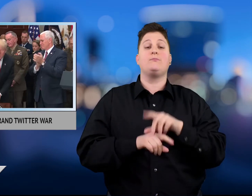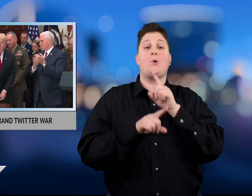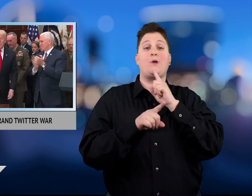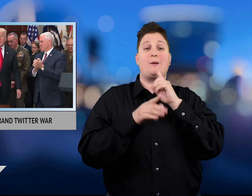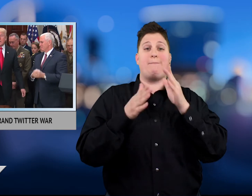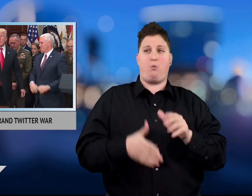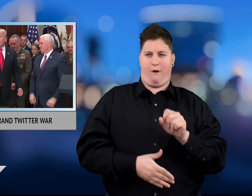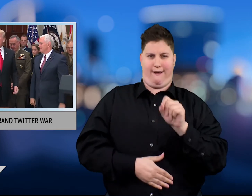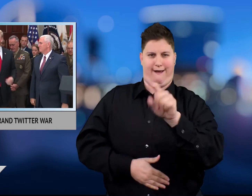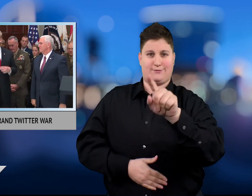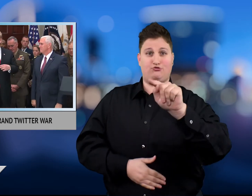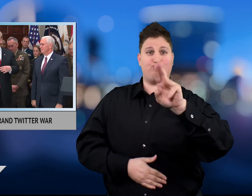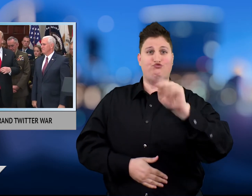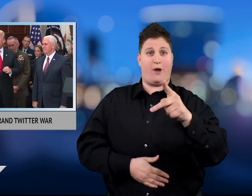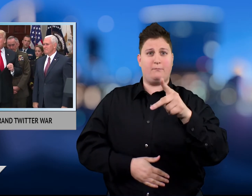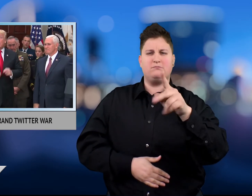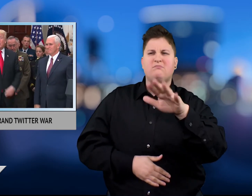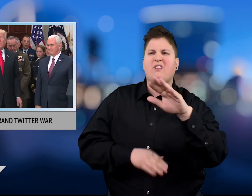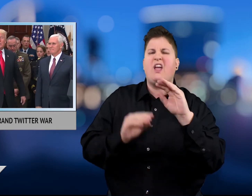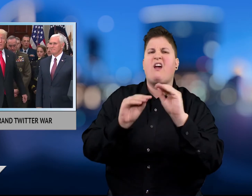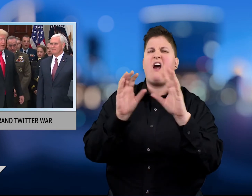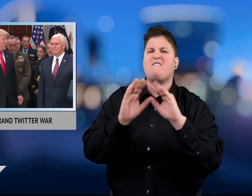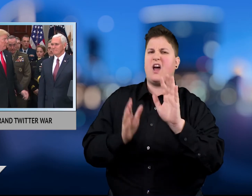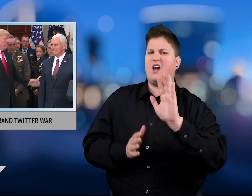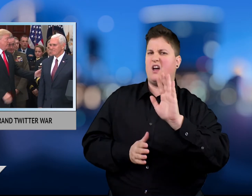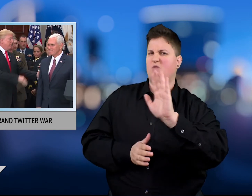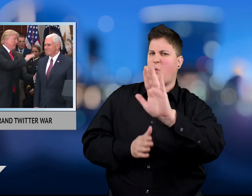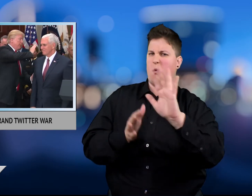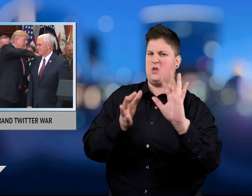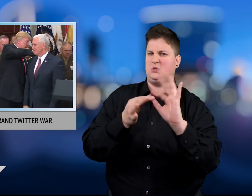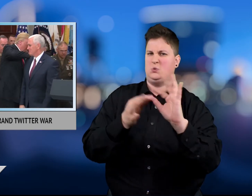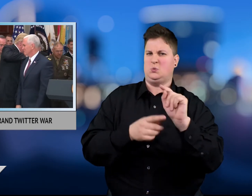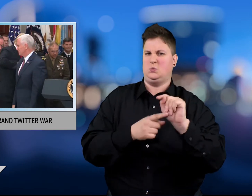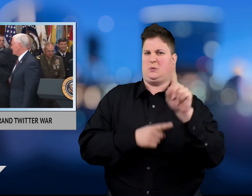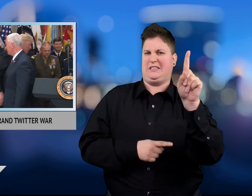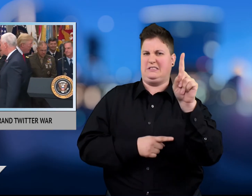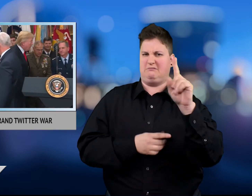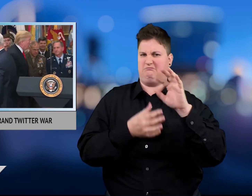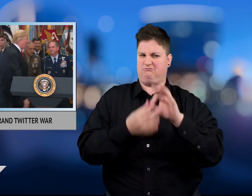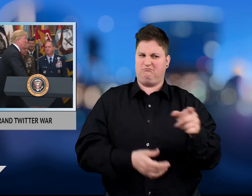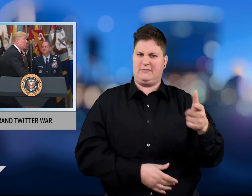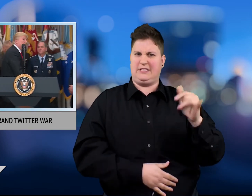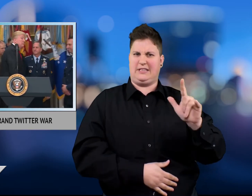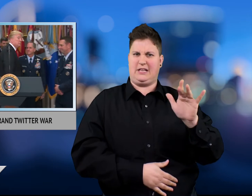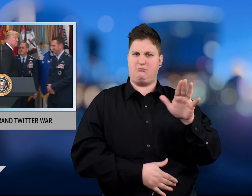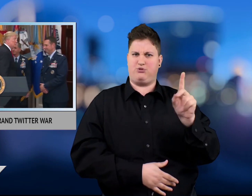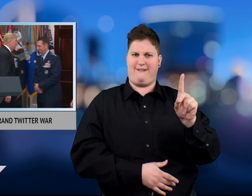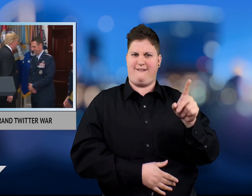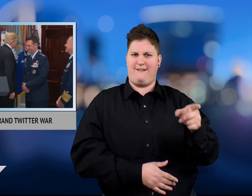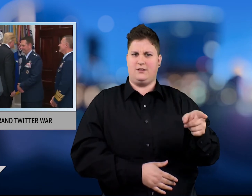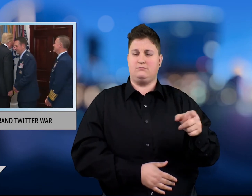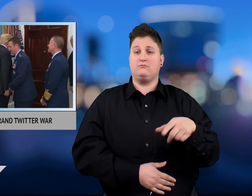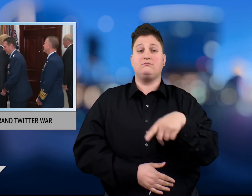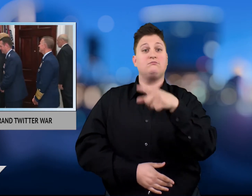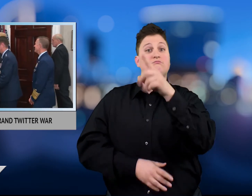When a reporter asked Trump to clarify his tweet about Gillibrand,